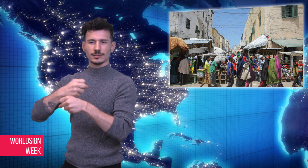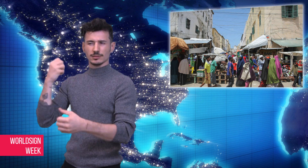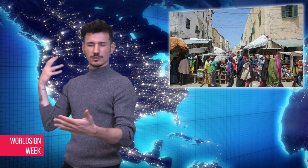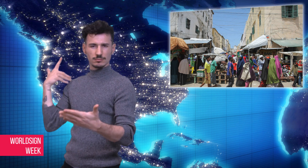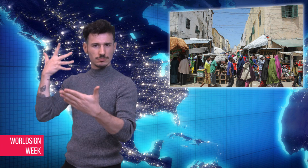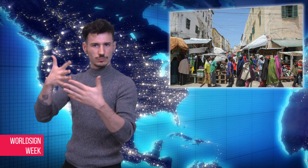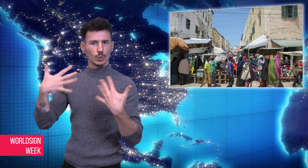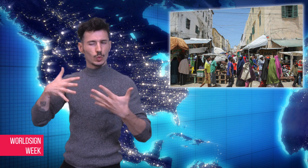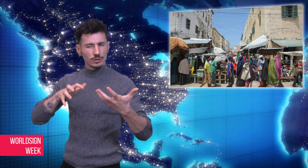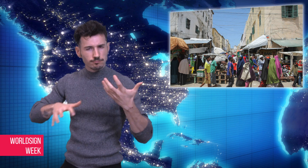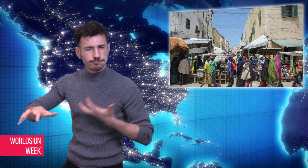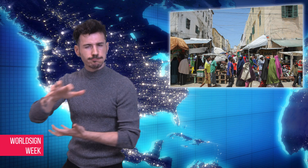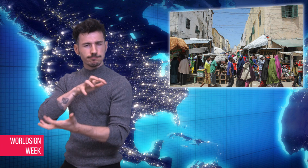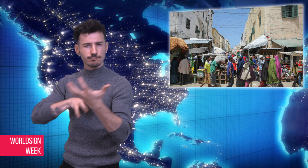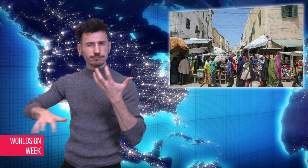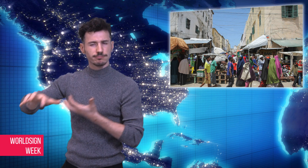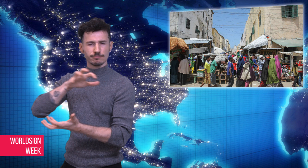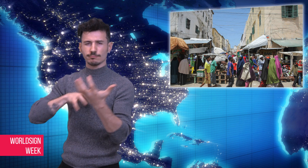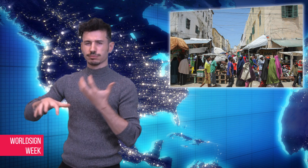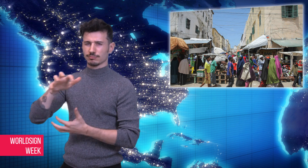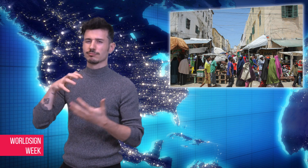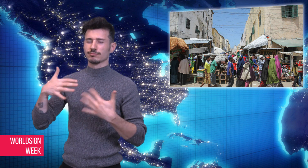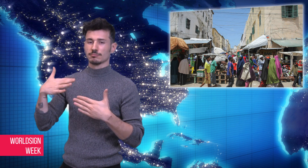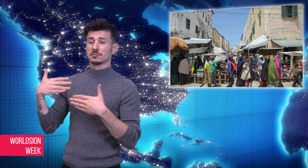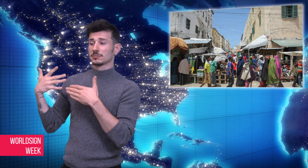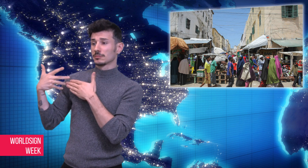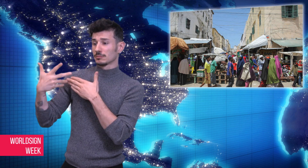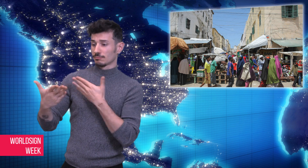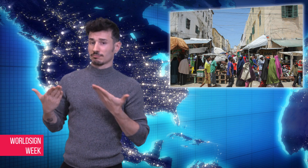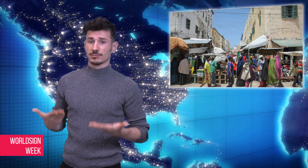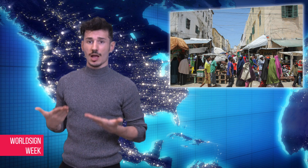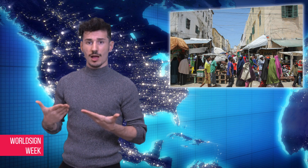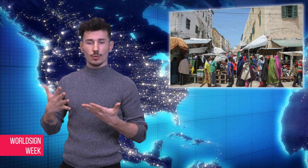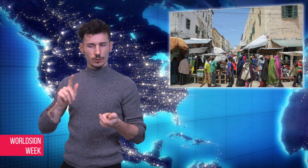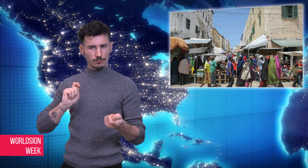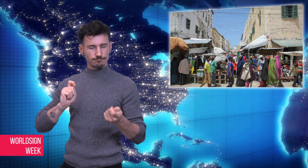almost 30 years of conflict and chaos.